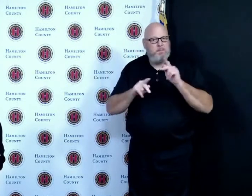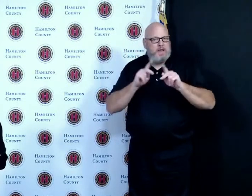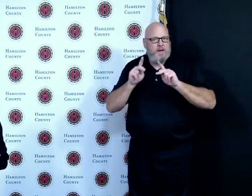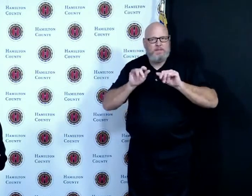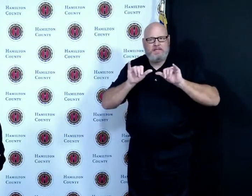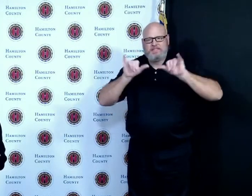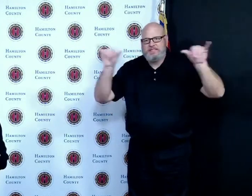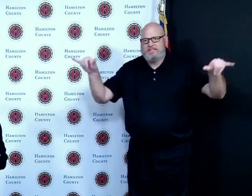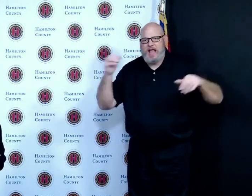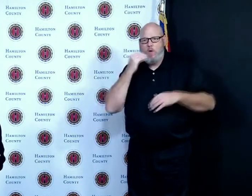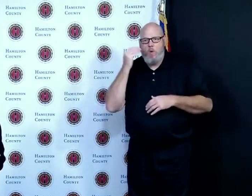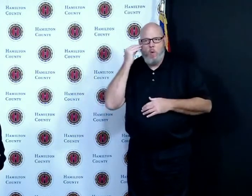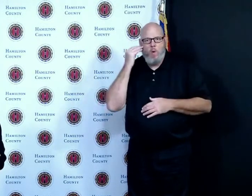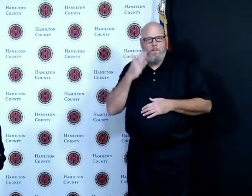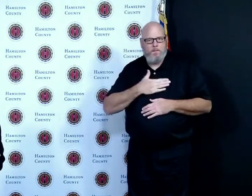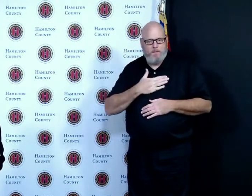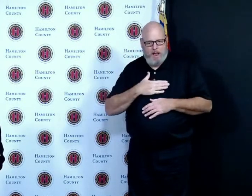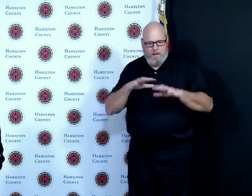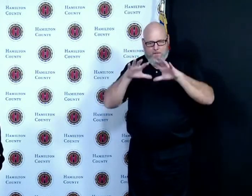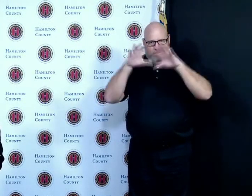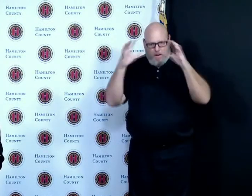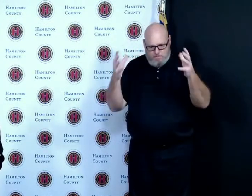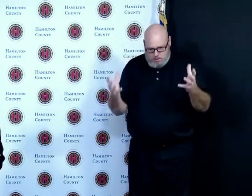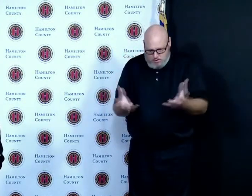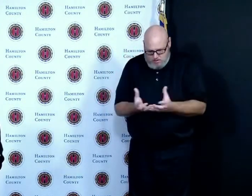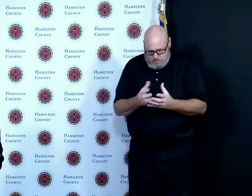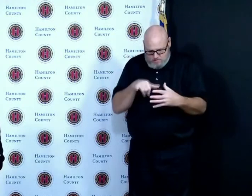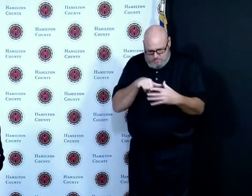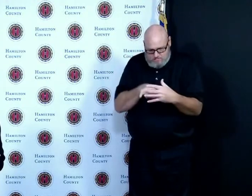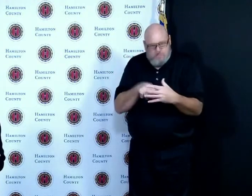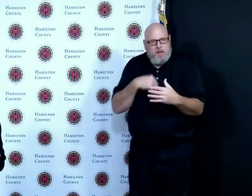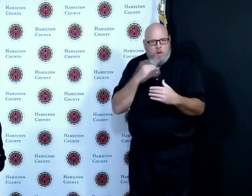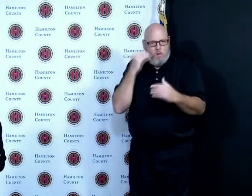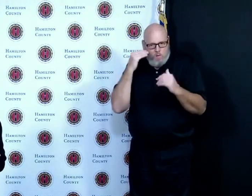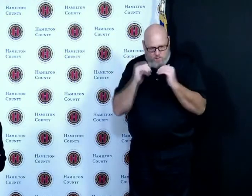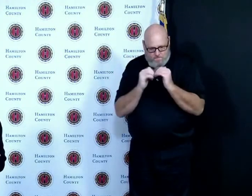even if you don't get sick yourself so I think in other words what the CDC